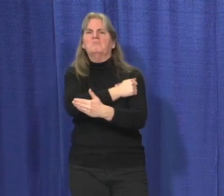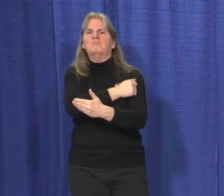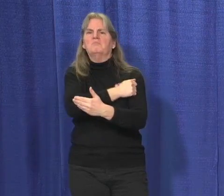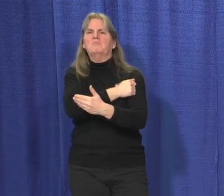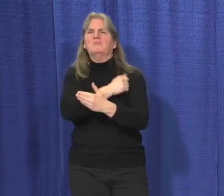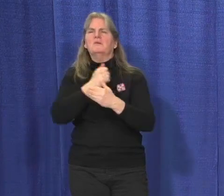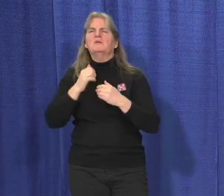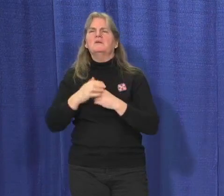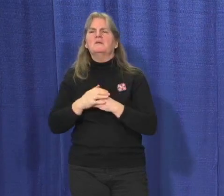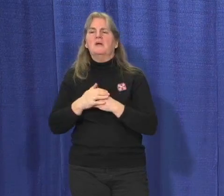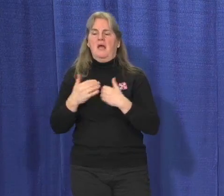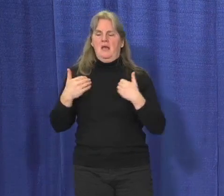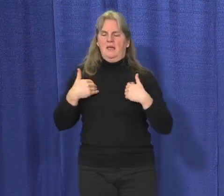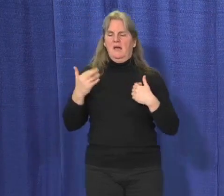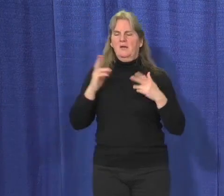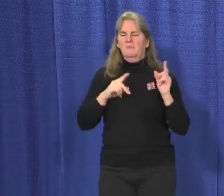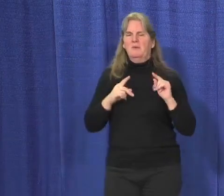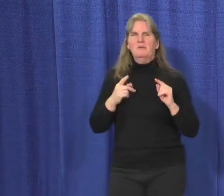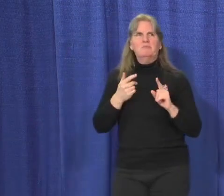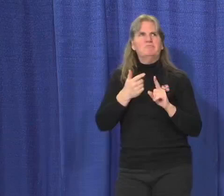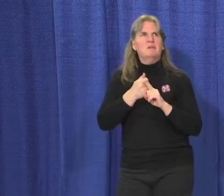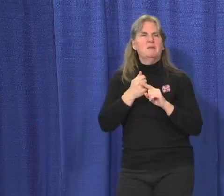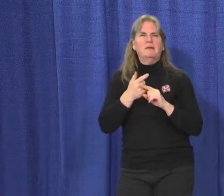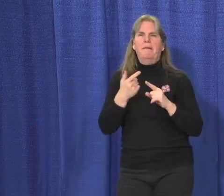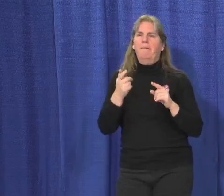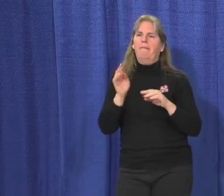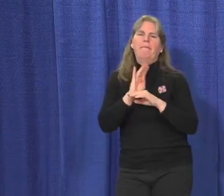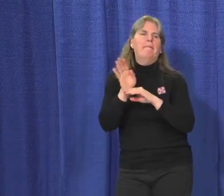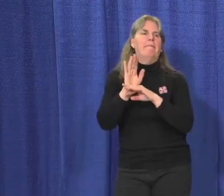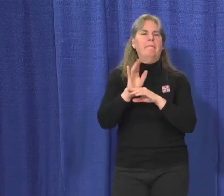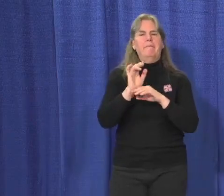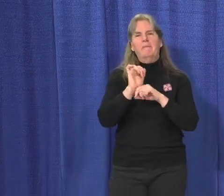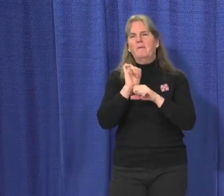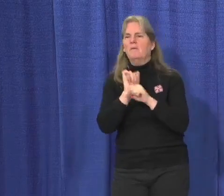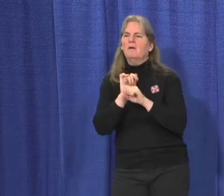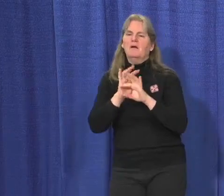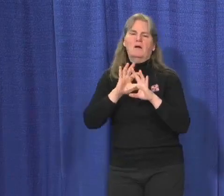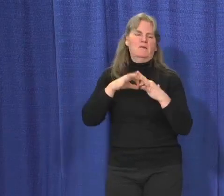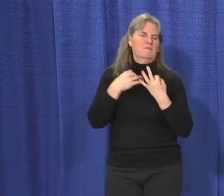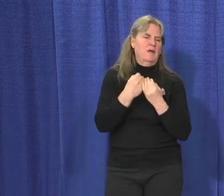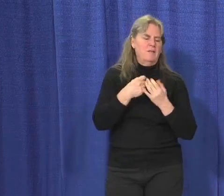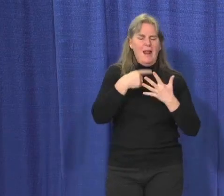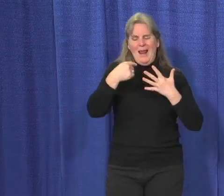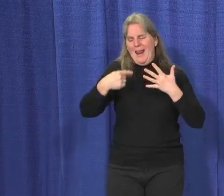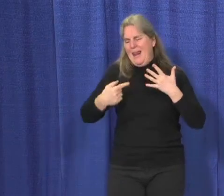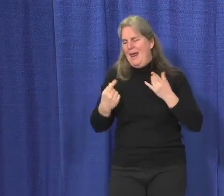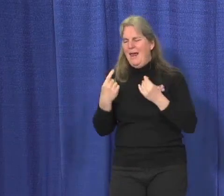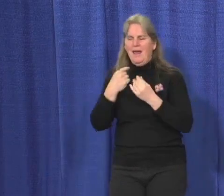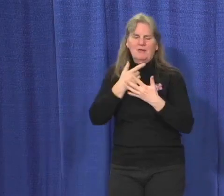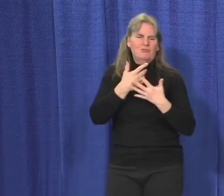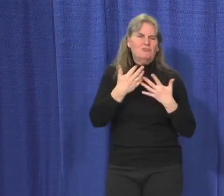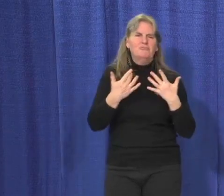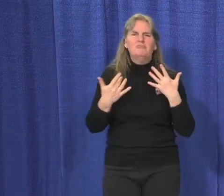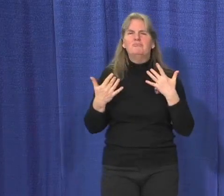forward more easily. Younger people are working and they have families and many